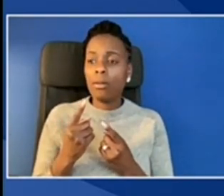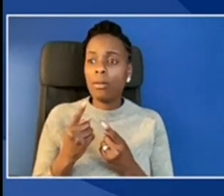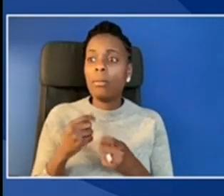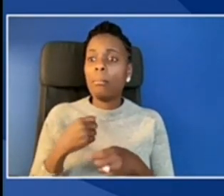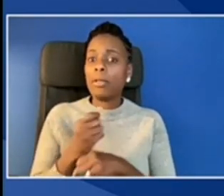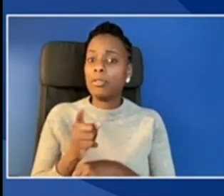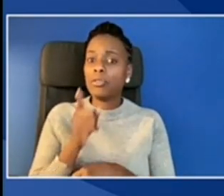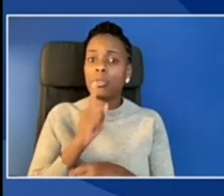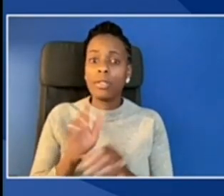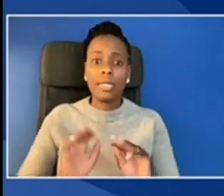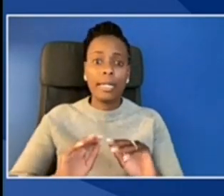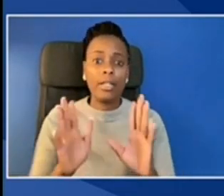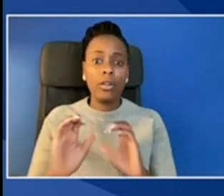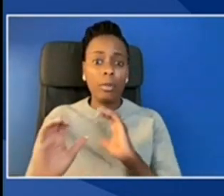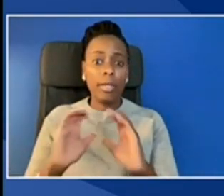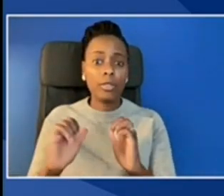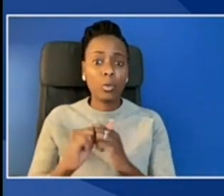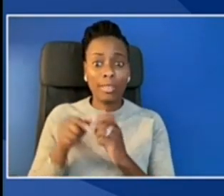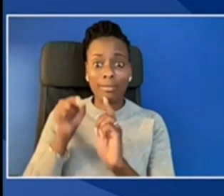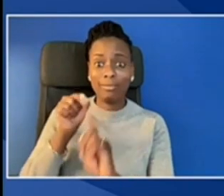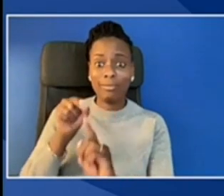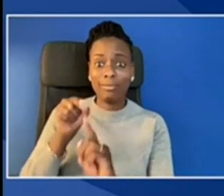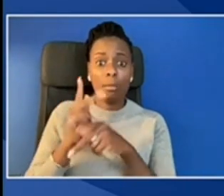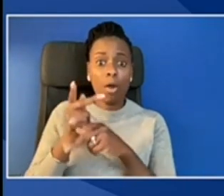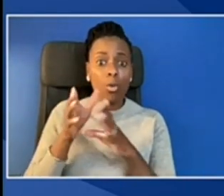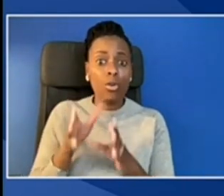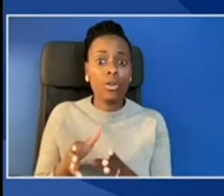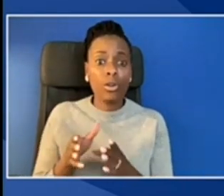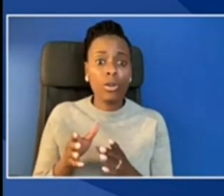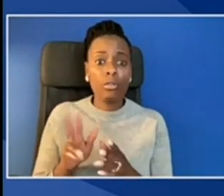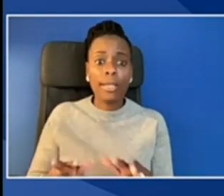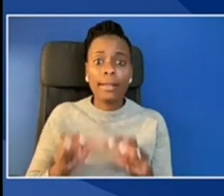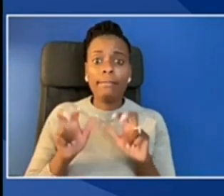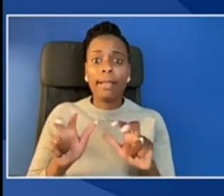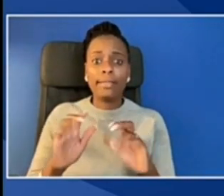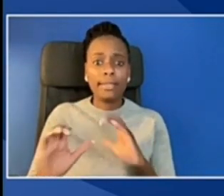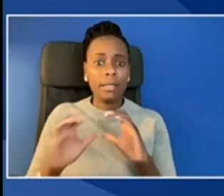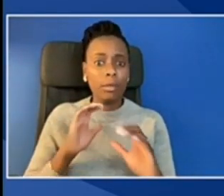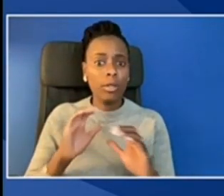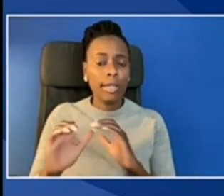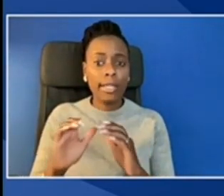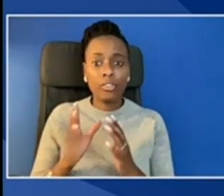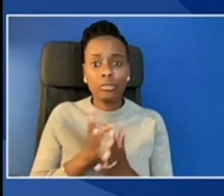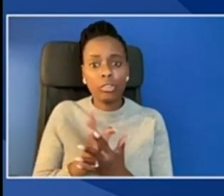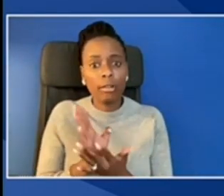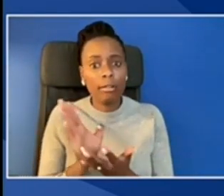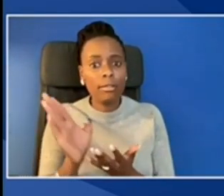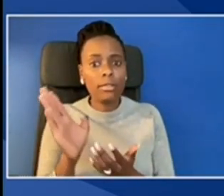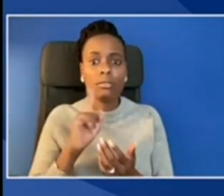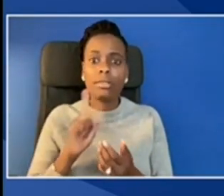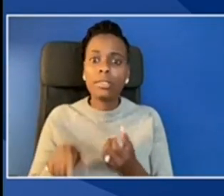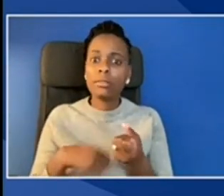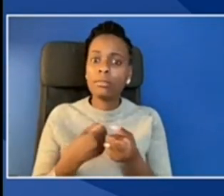to the borrower, right? I think investing in communication channels that can support borrower to ask questions